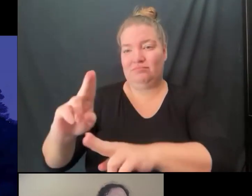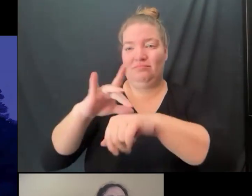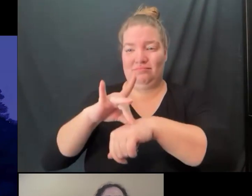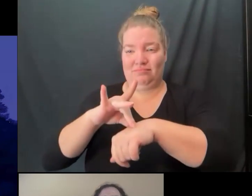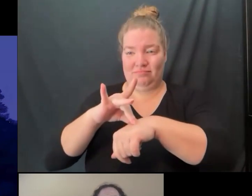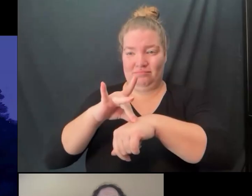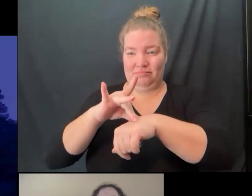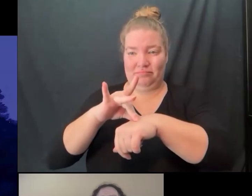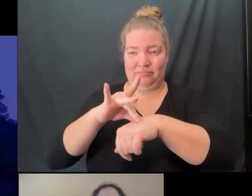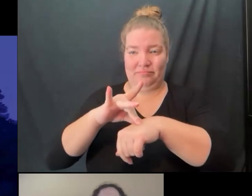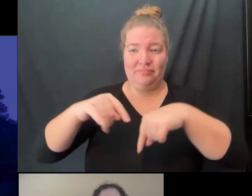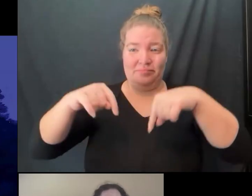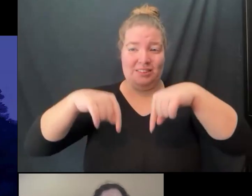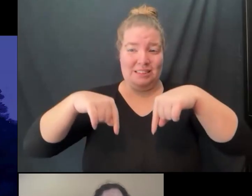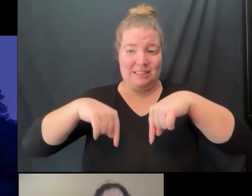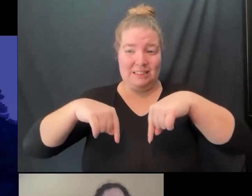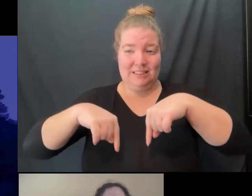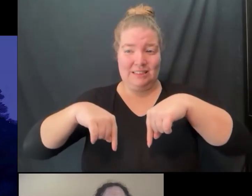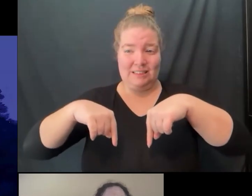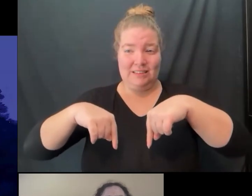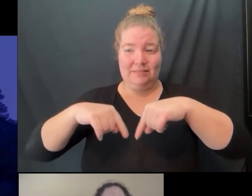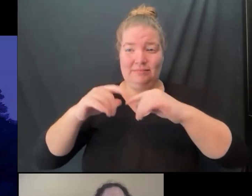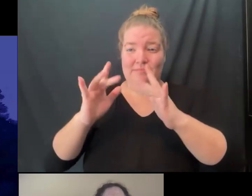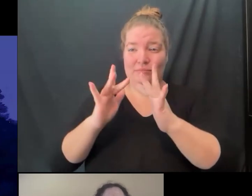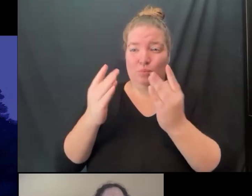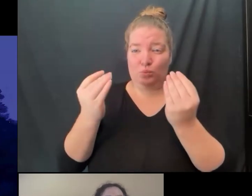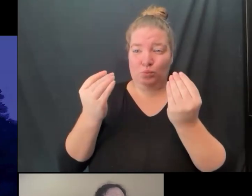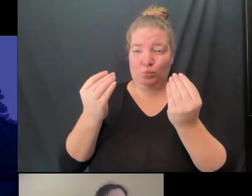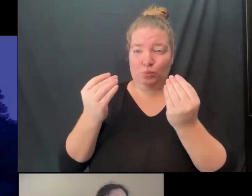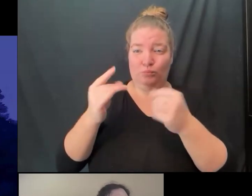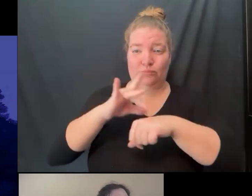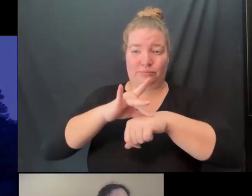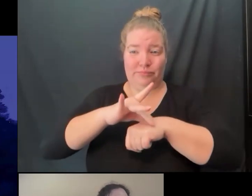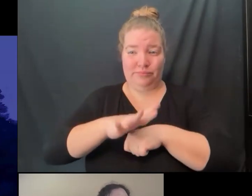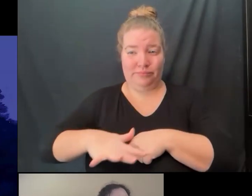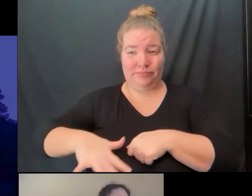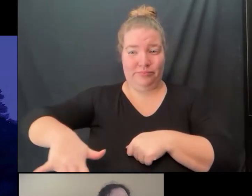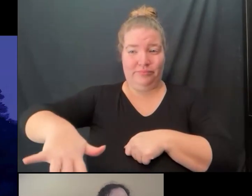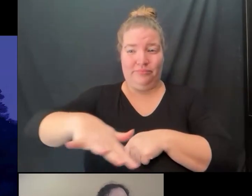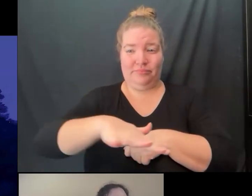on the traditional, unceded land of the Anishinaabe Algonquin Nation.